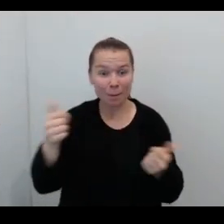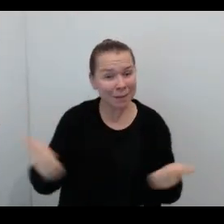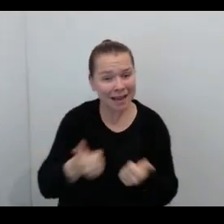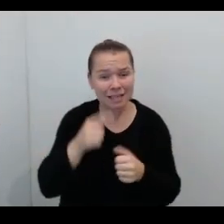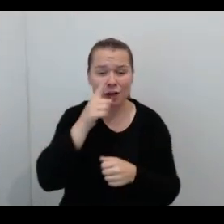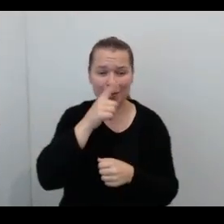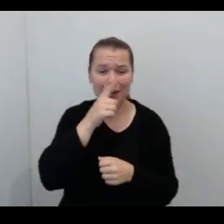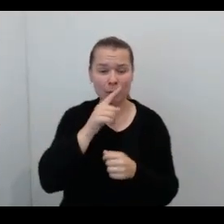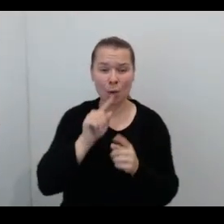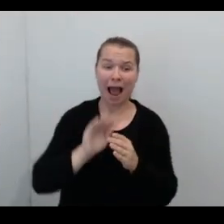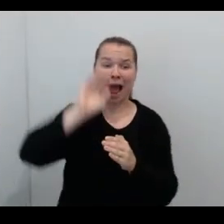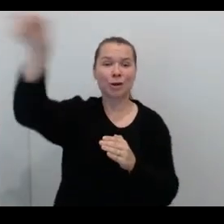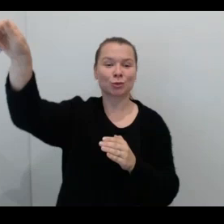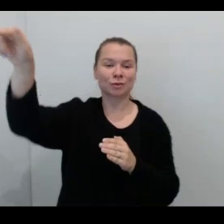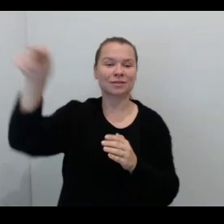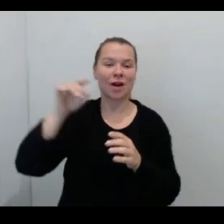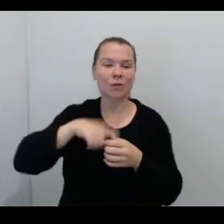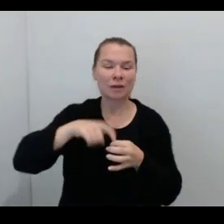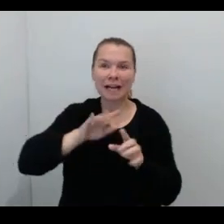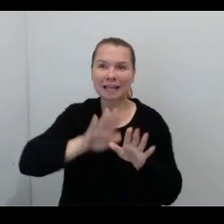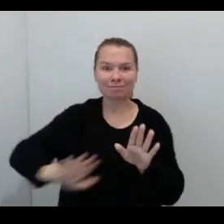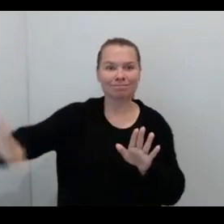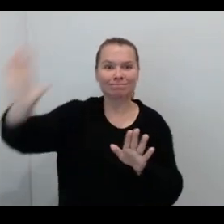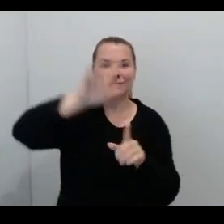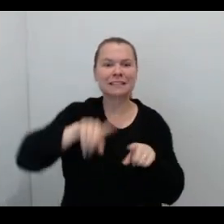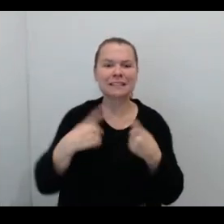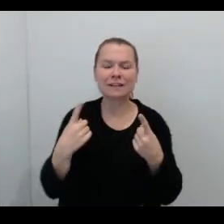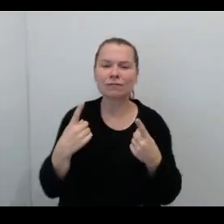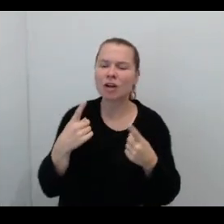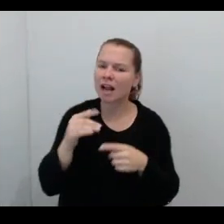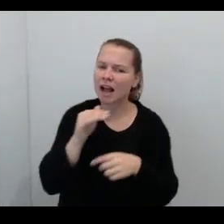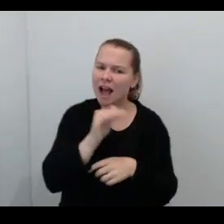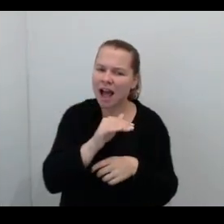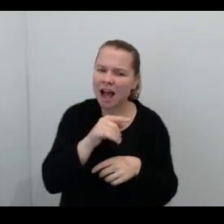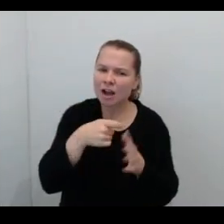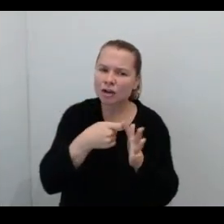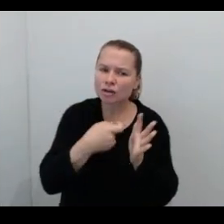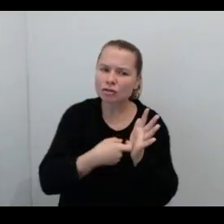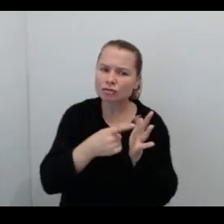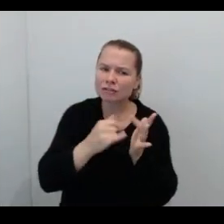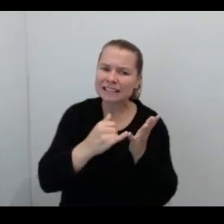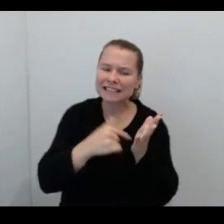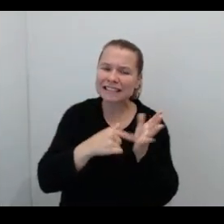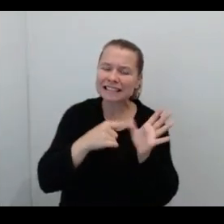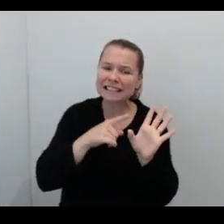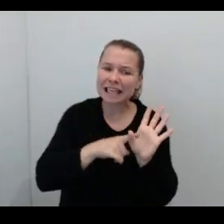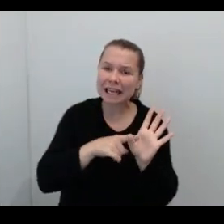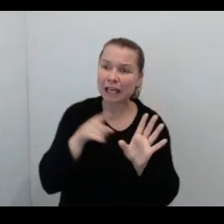do you mind just letting our audience know as we move through where the law is relevant